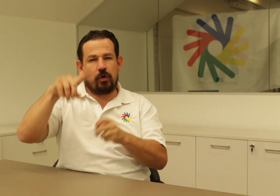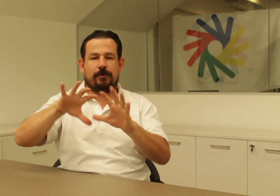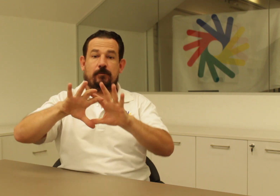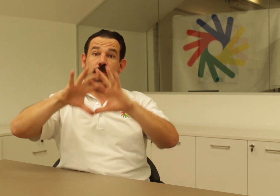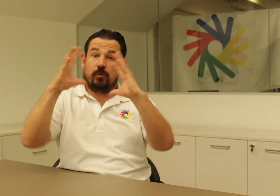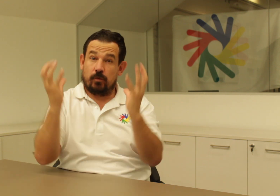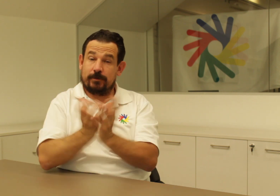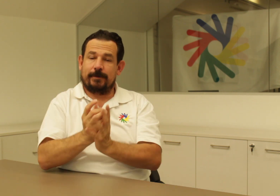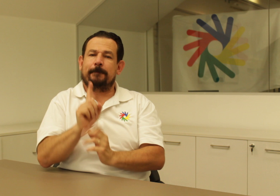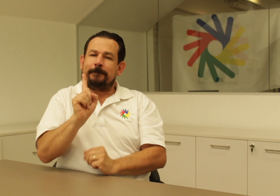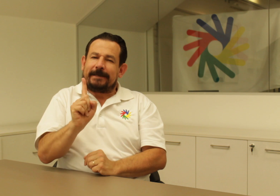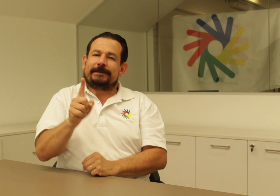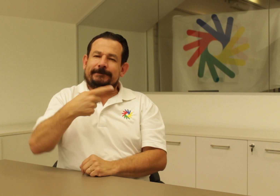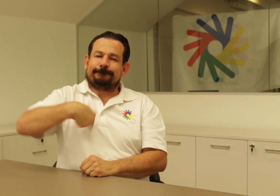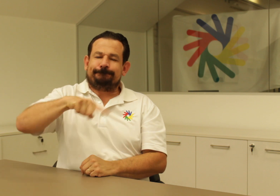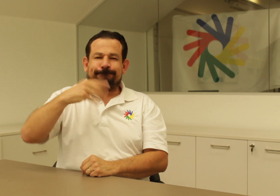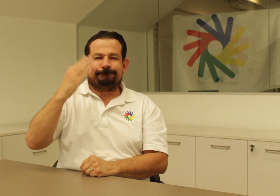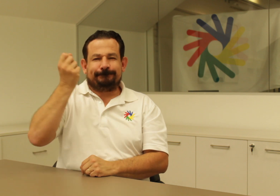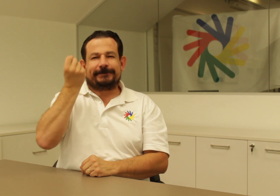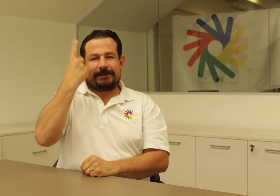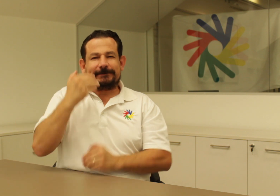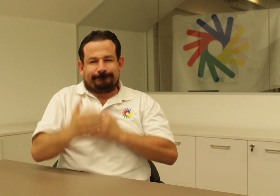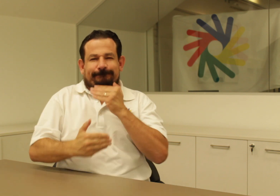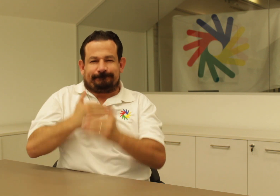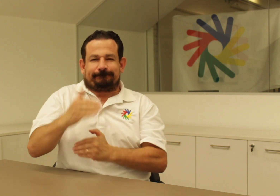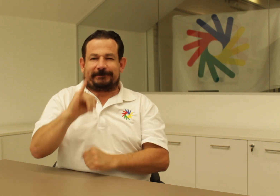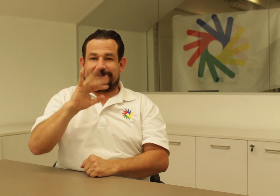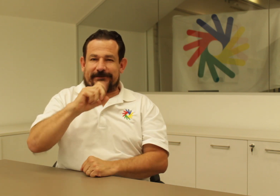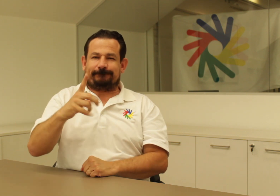we must proceed. ICSD wishes to become stronger with the goal